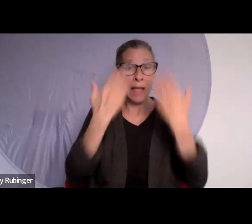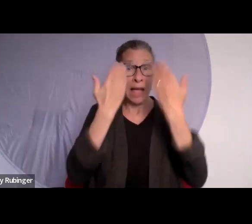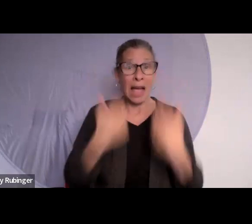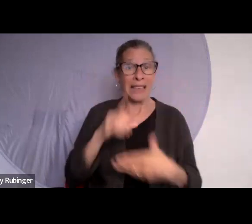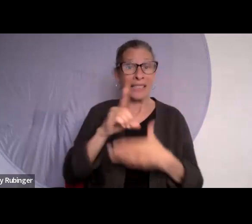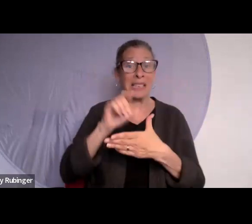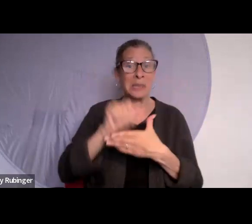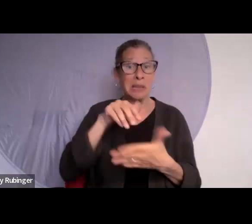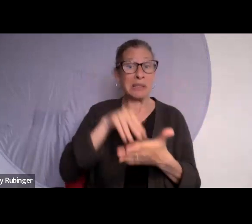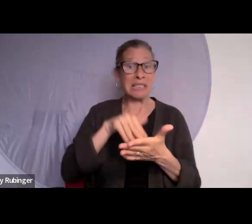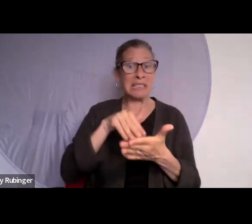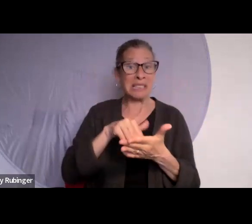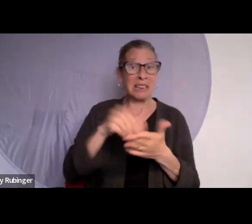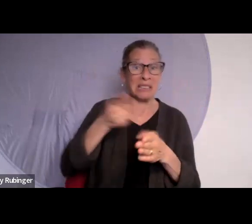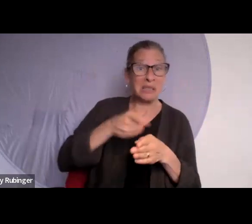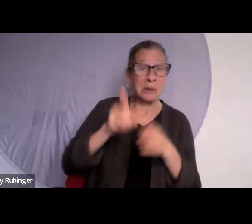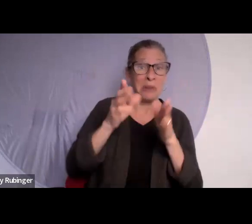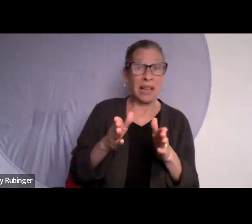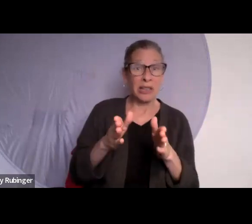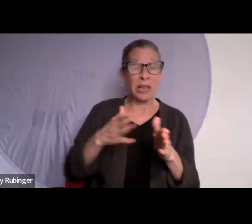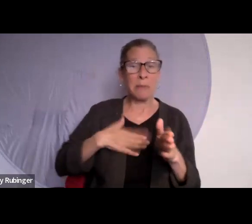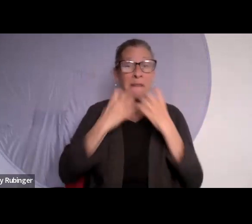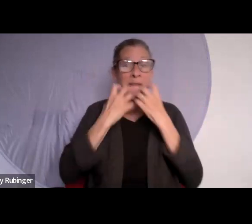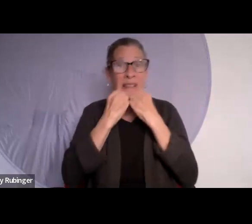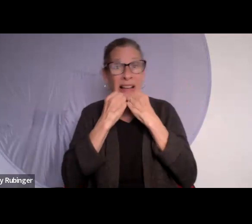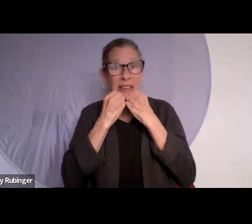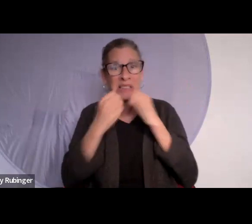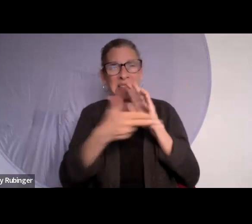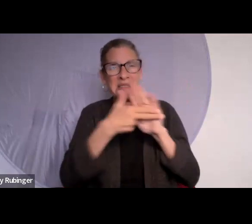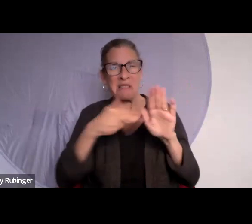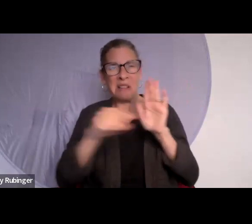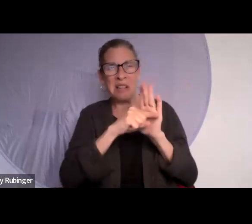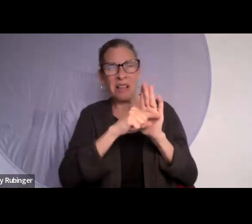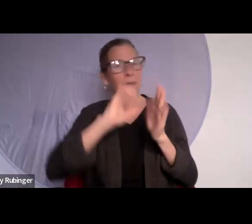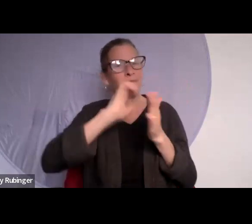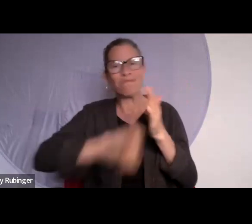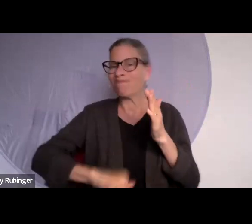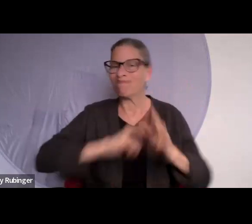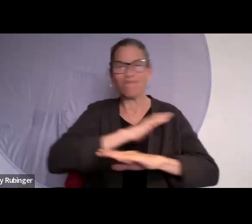person, one of my values is destigmatizing disability, and